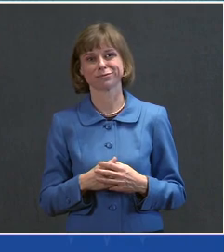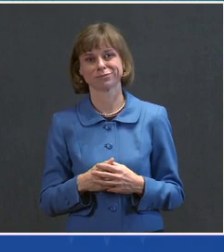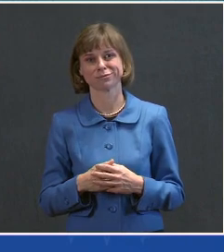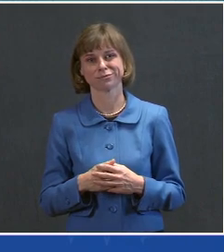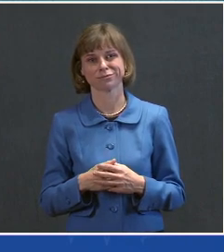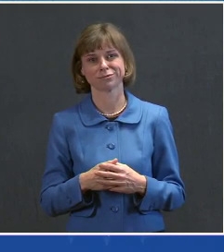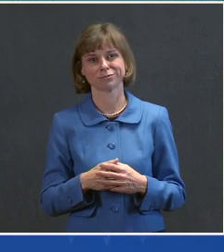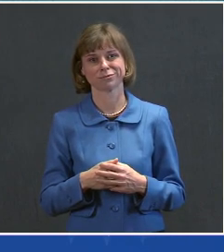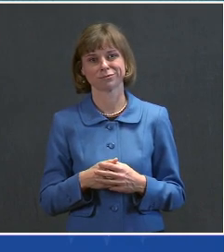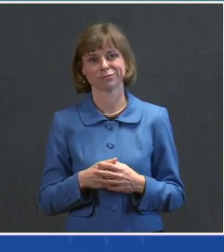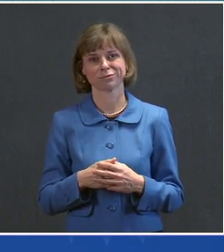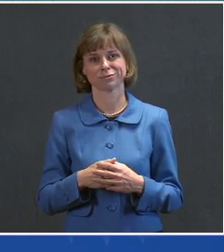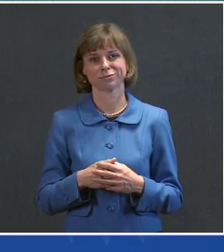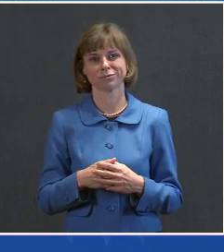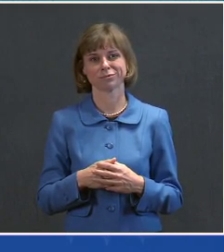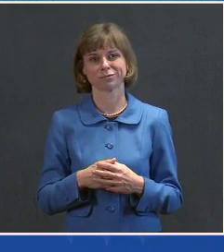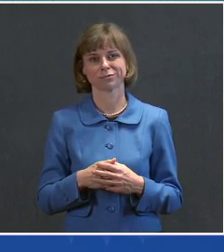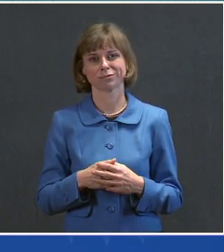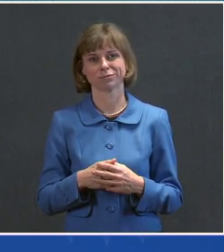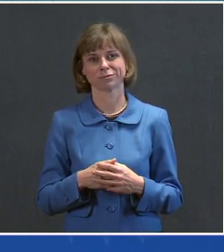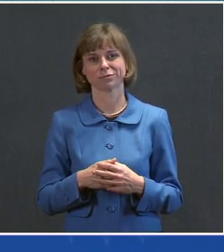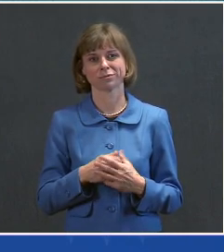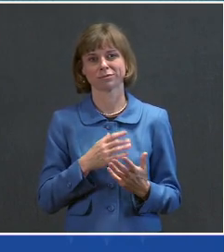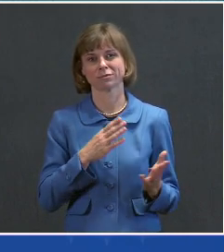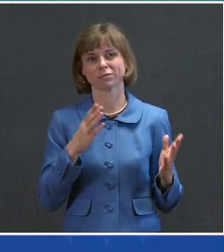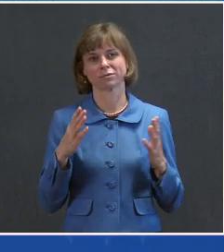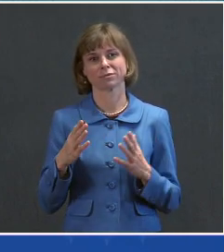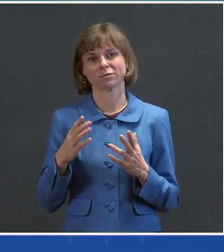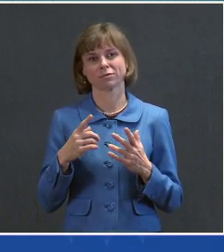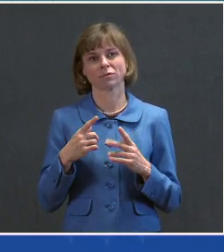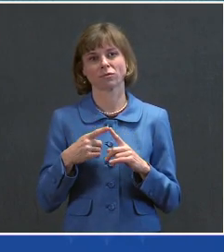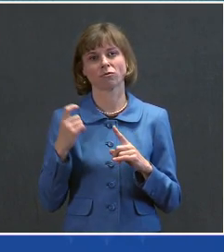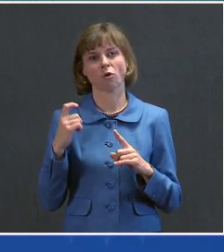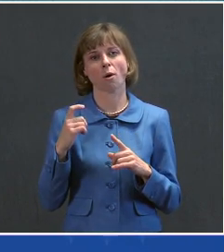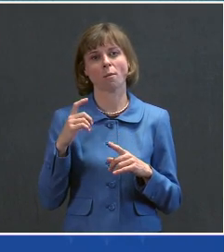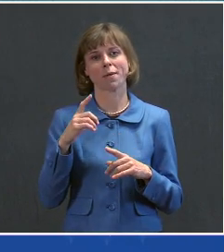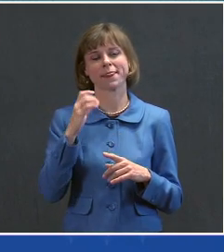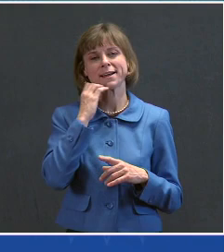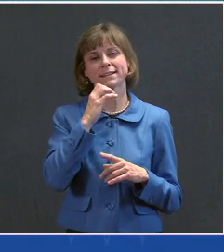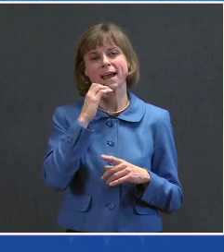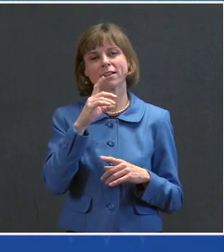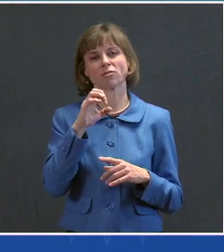And then, from Christian Datoc of the Daily Caller: Interior announced yesterday